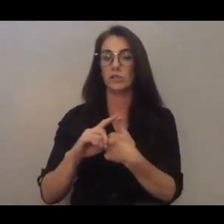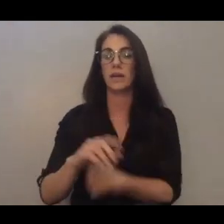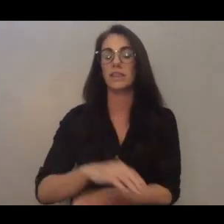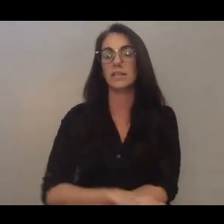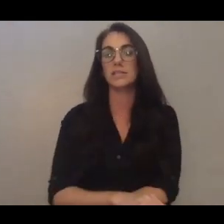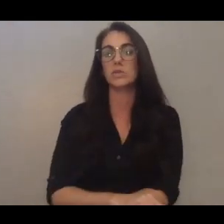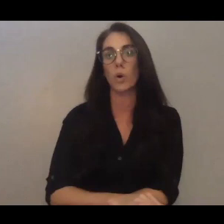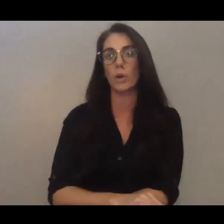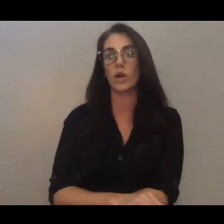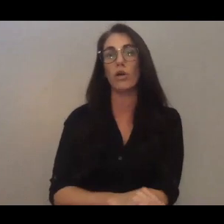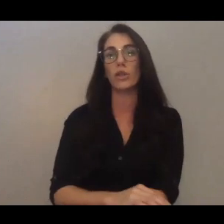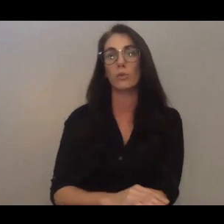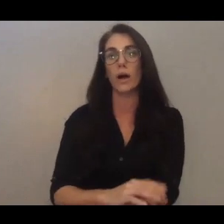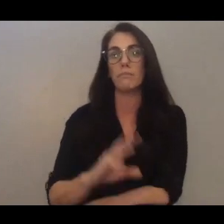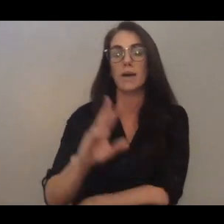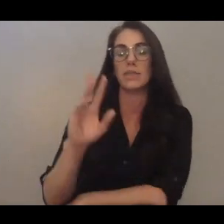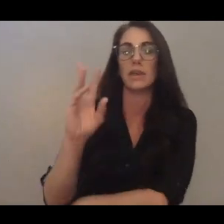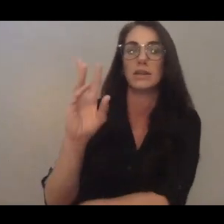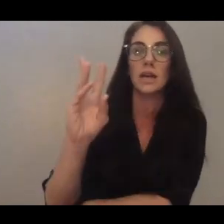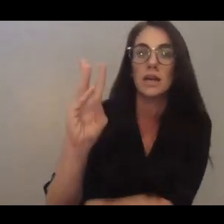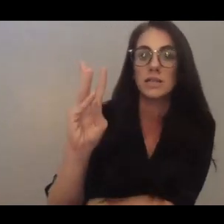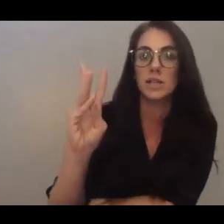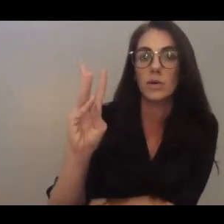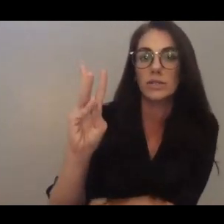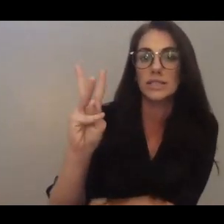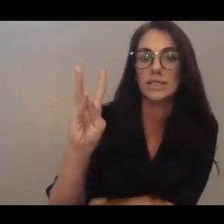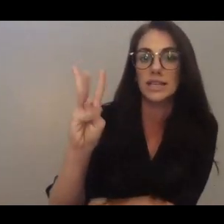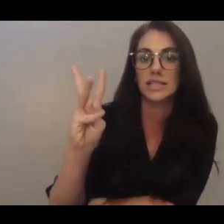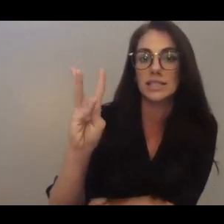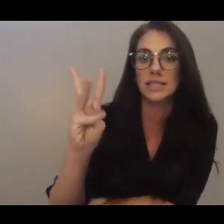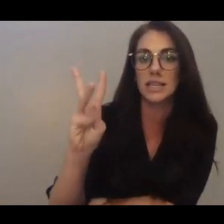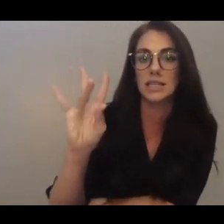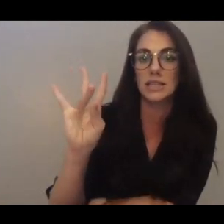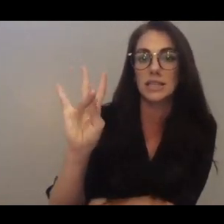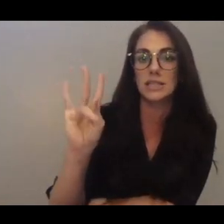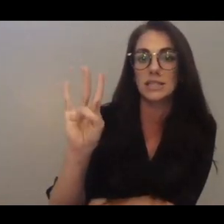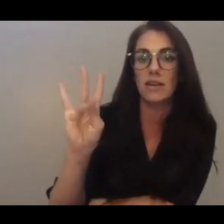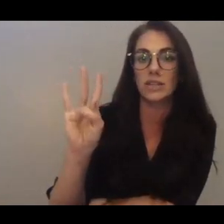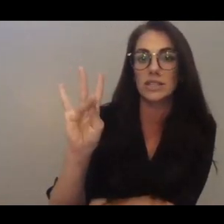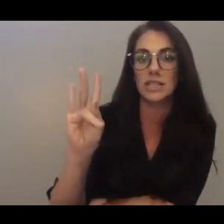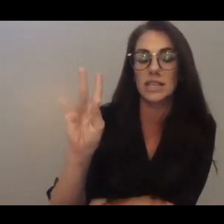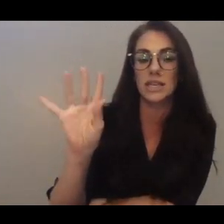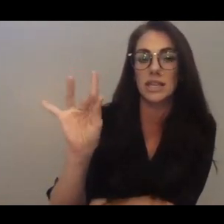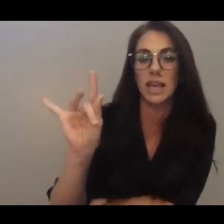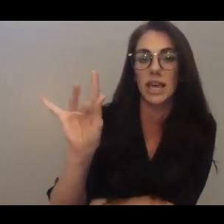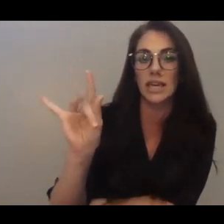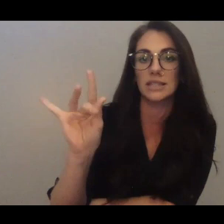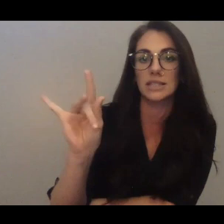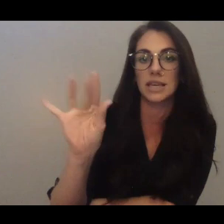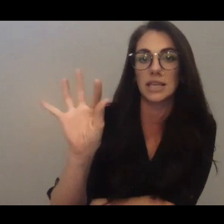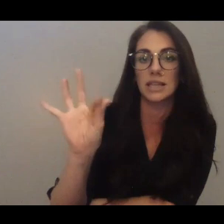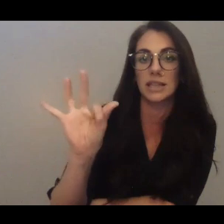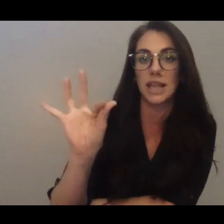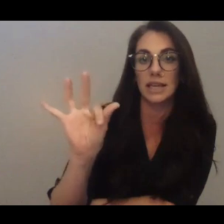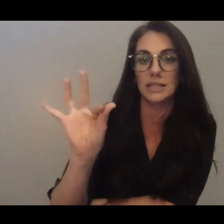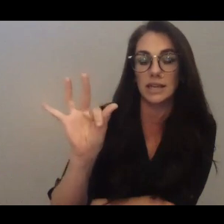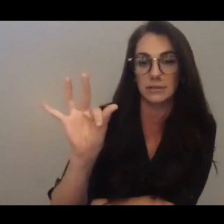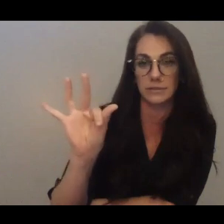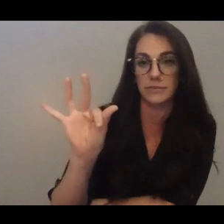1st method is what we call the rub method so 16,17,18,19.